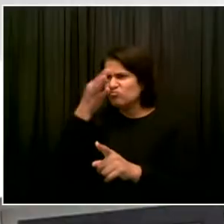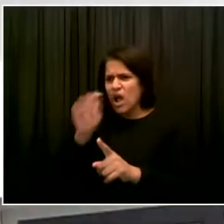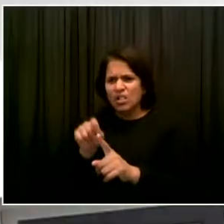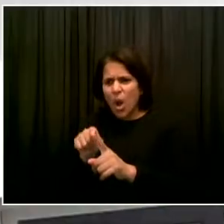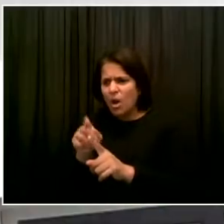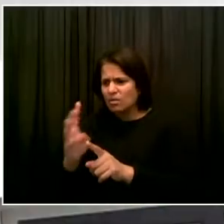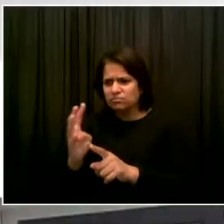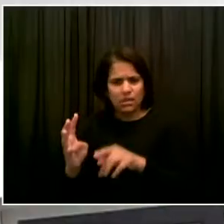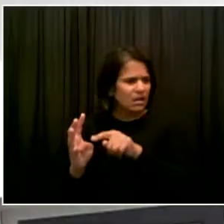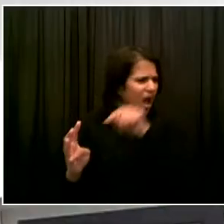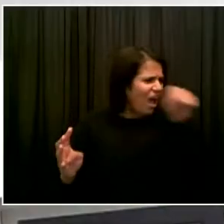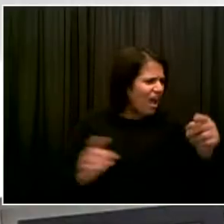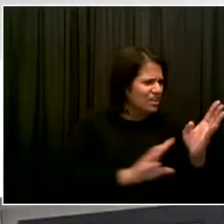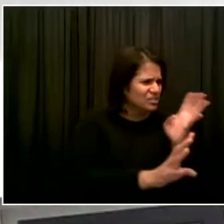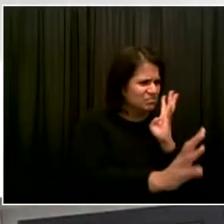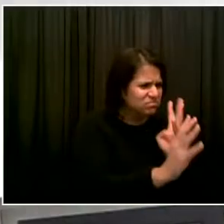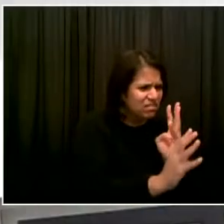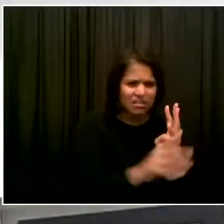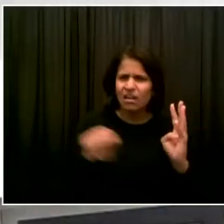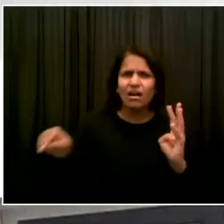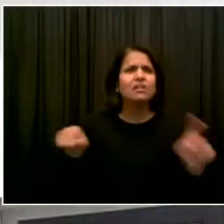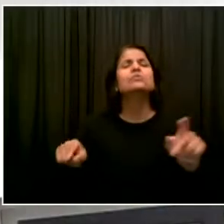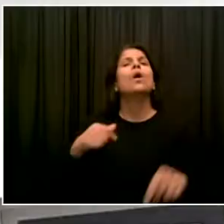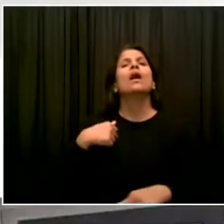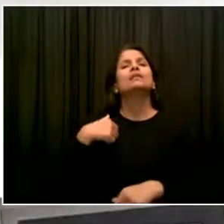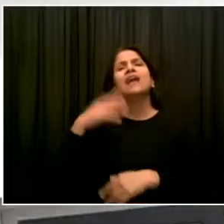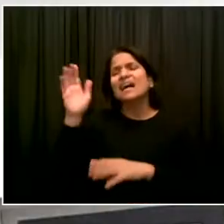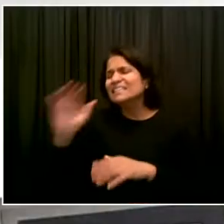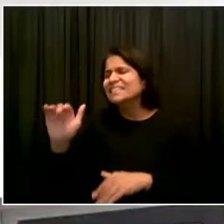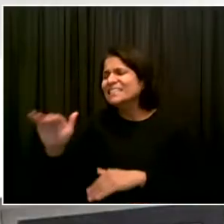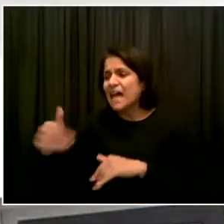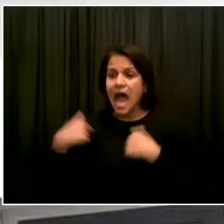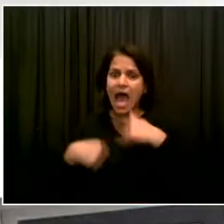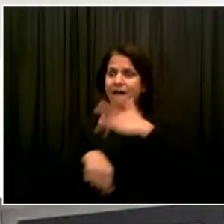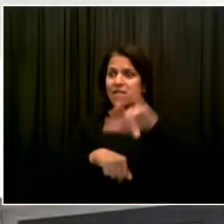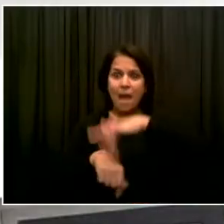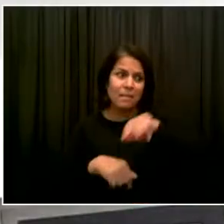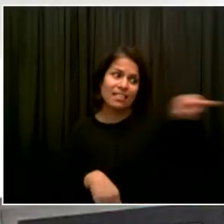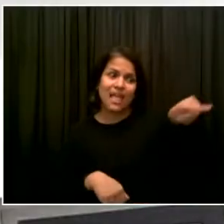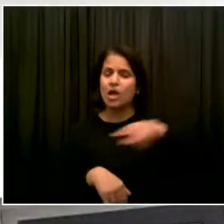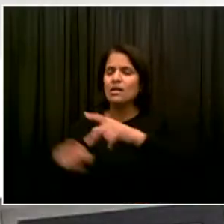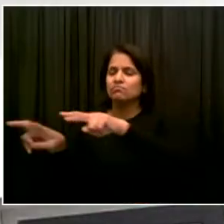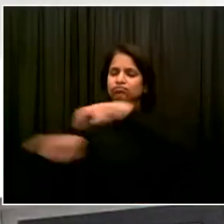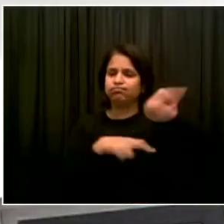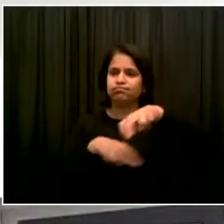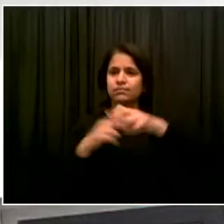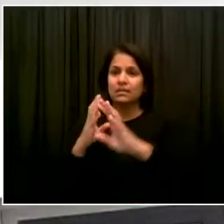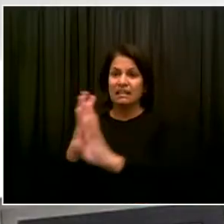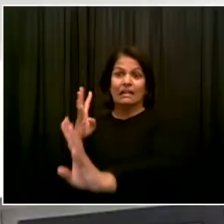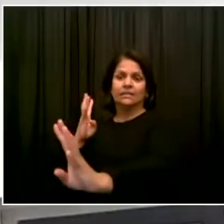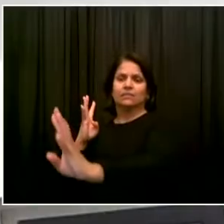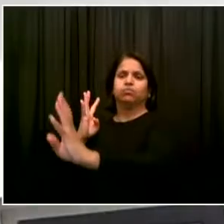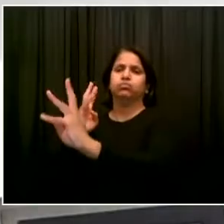MOMENTS WHERE ONE SIDE IS VERY BUSY BUT IT PEOPLE WENT TO ANOTHER SITE THEY WOULD EXPERIENCE